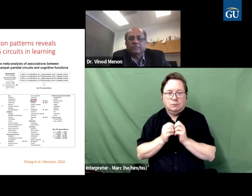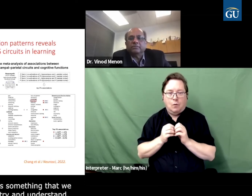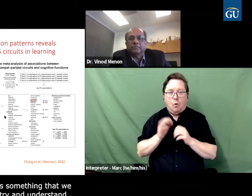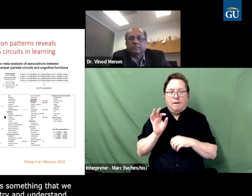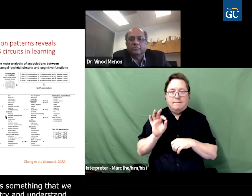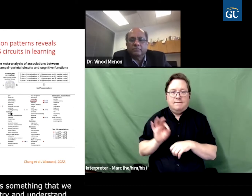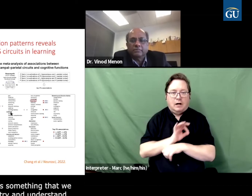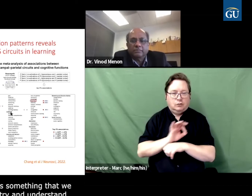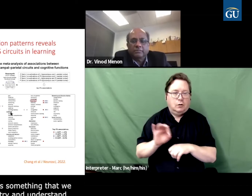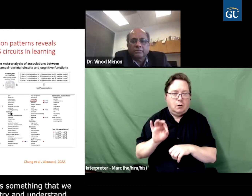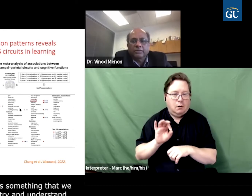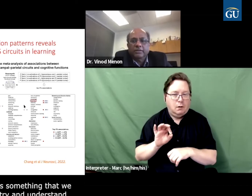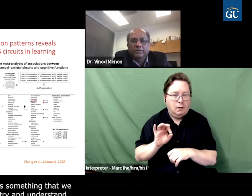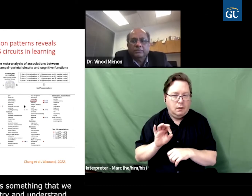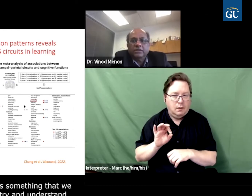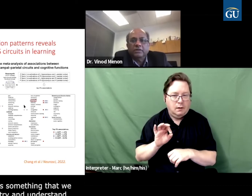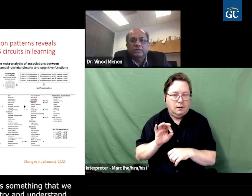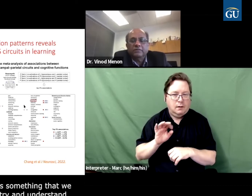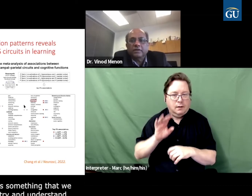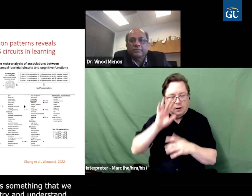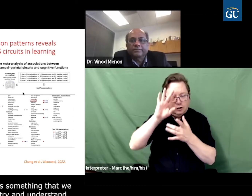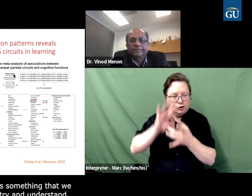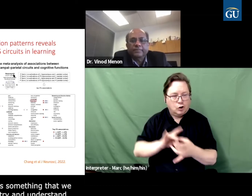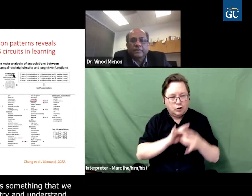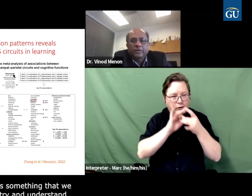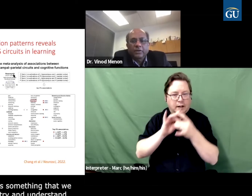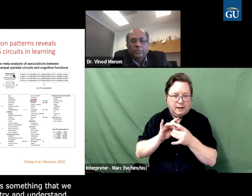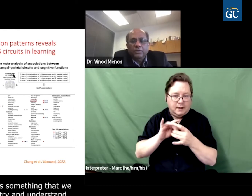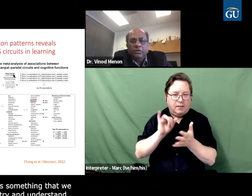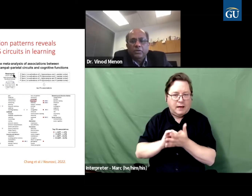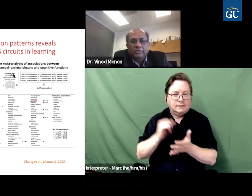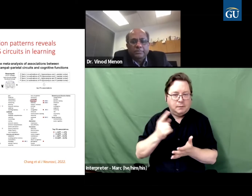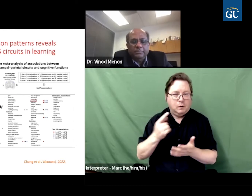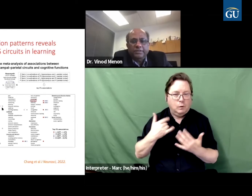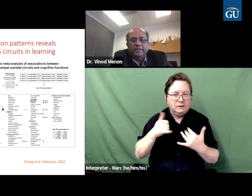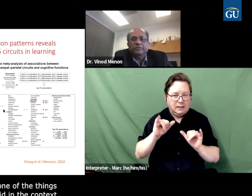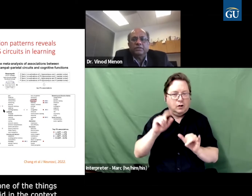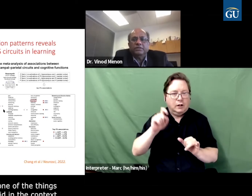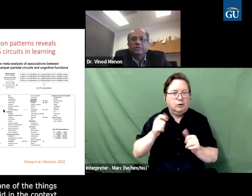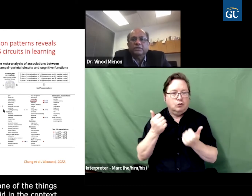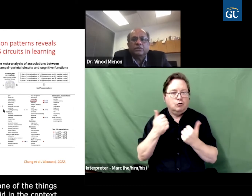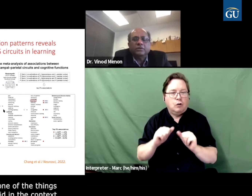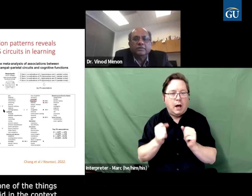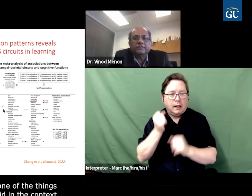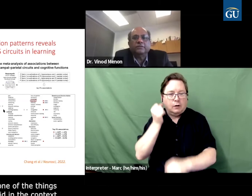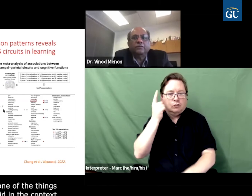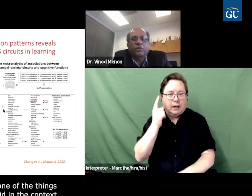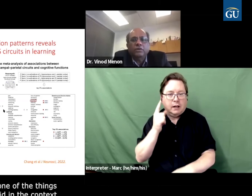that's something that we need to try and understand